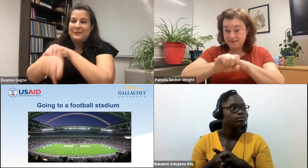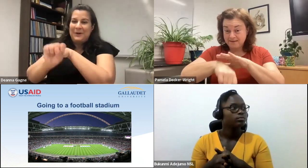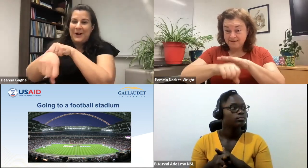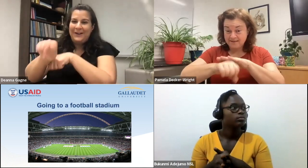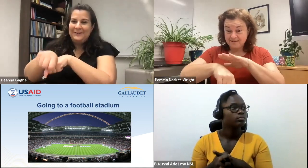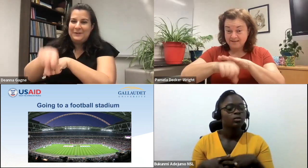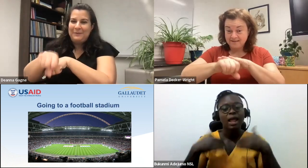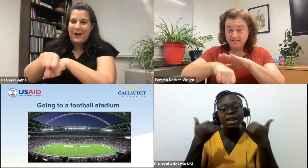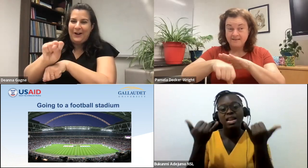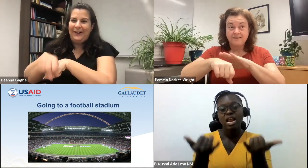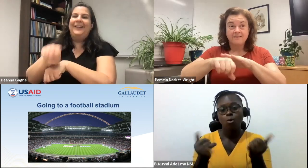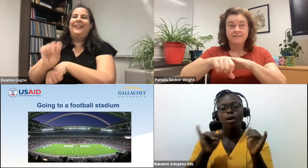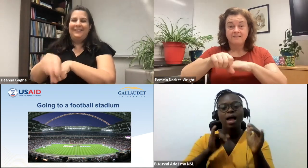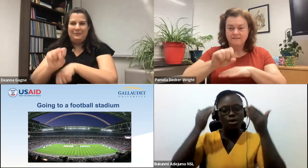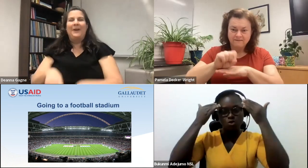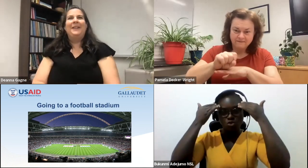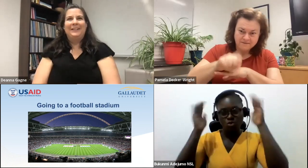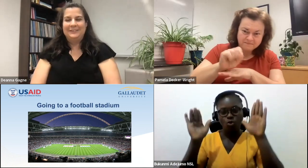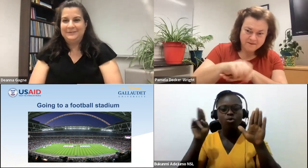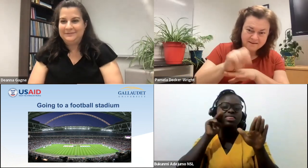That's your sign for football